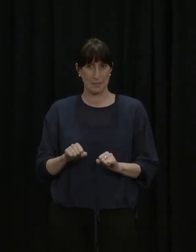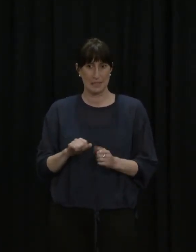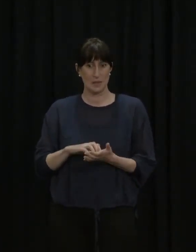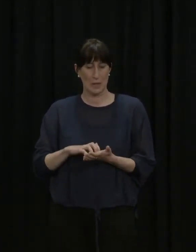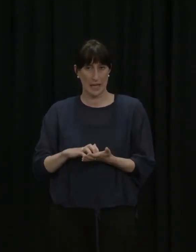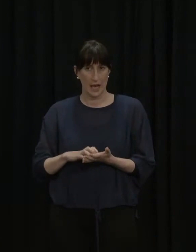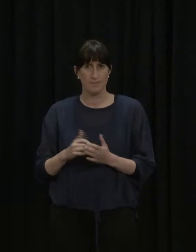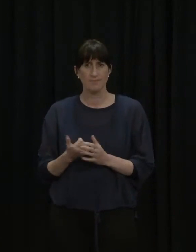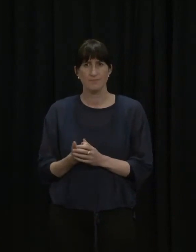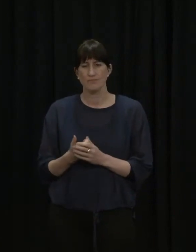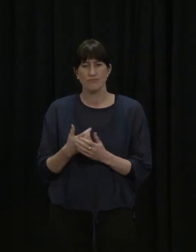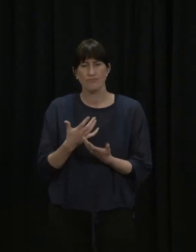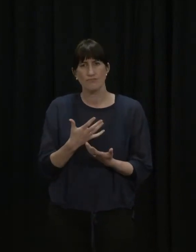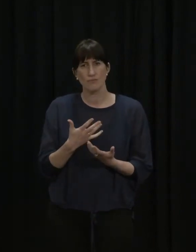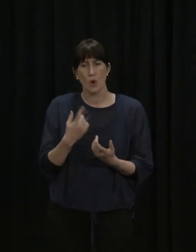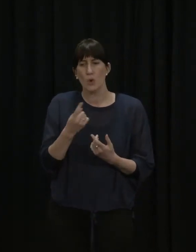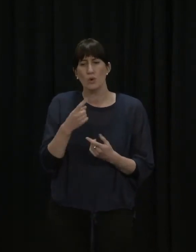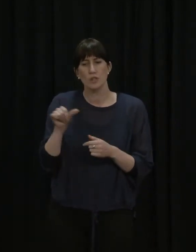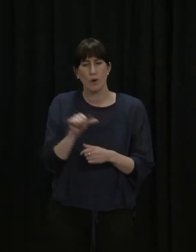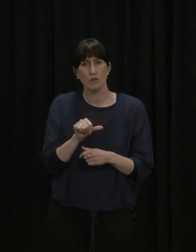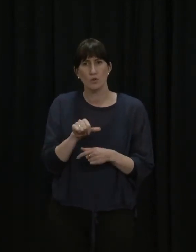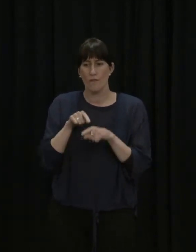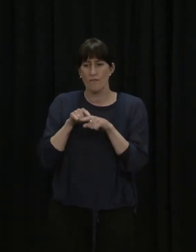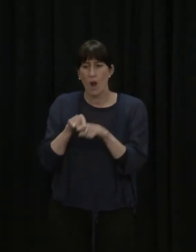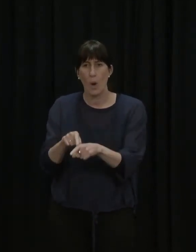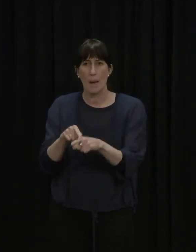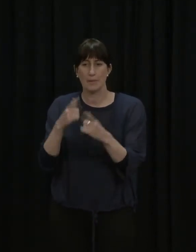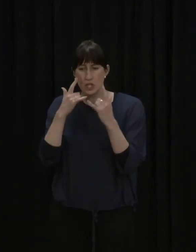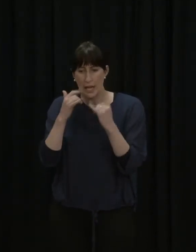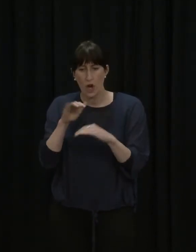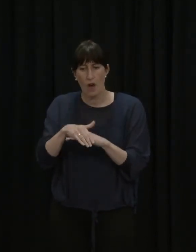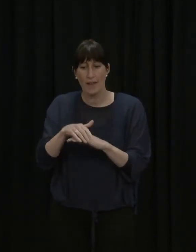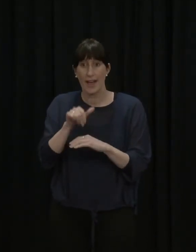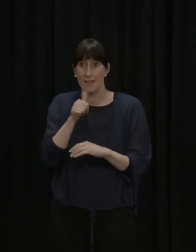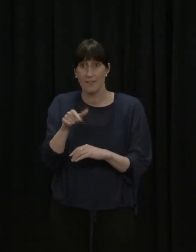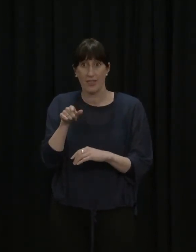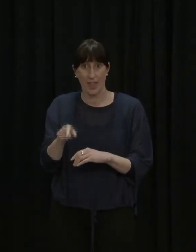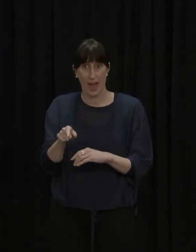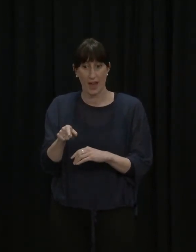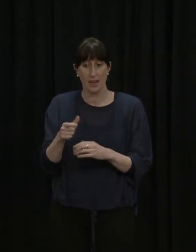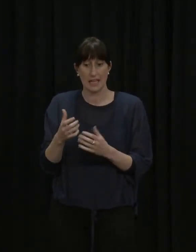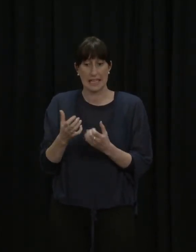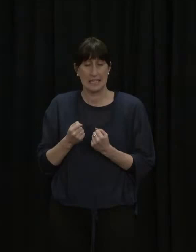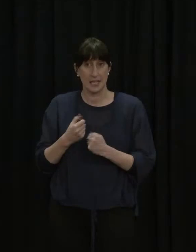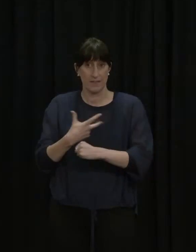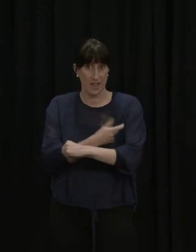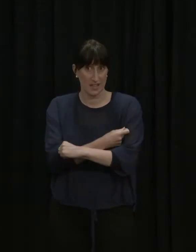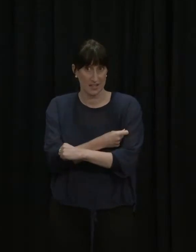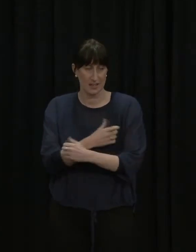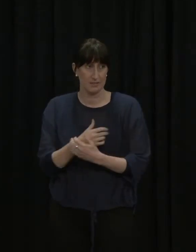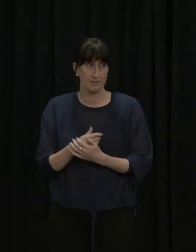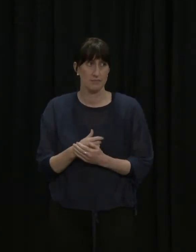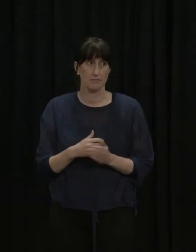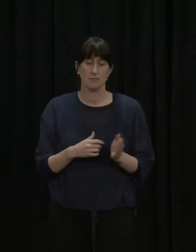for 3rd doses for severely immunocompromised, is meant to be hospital specialise